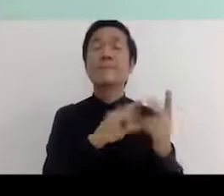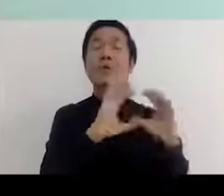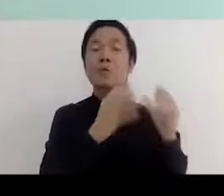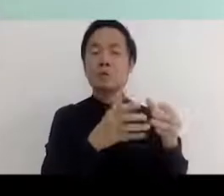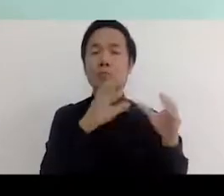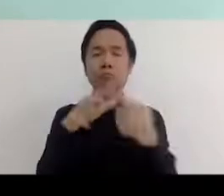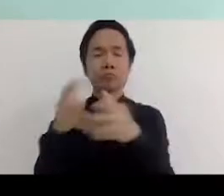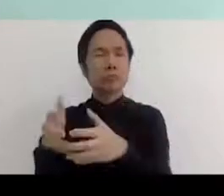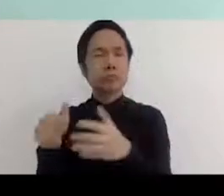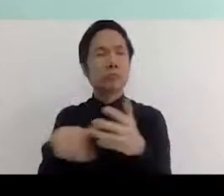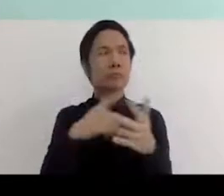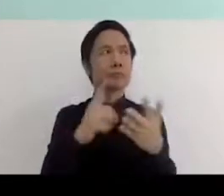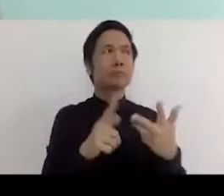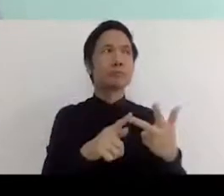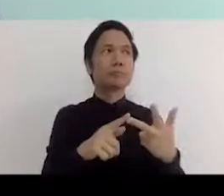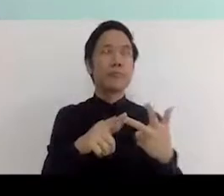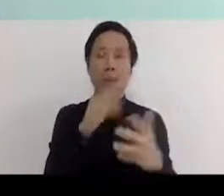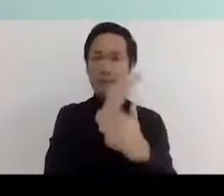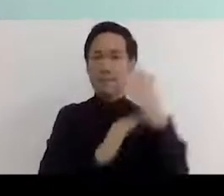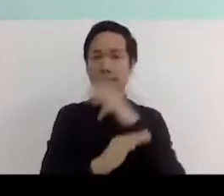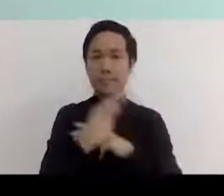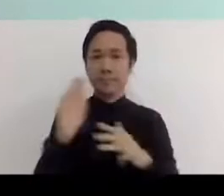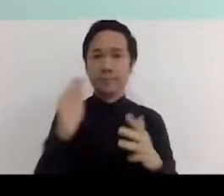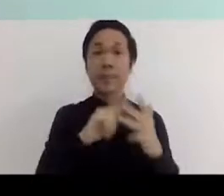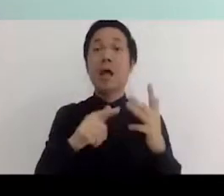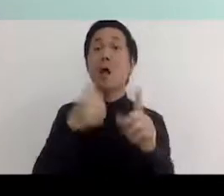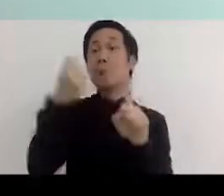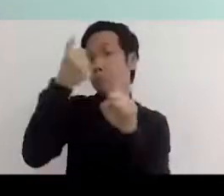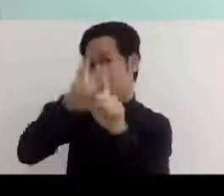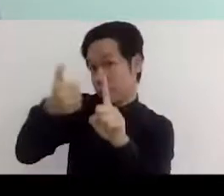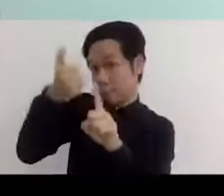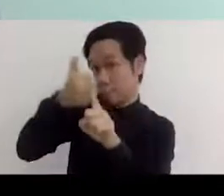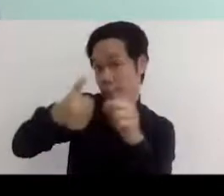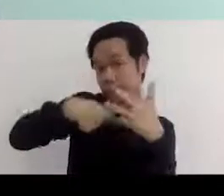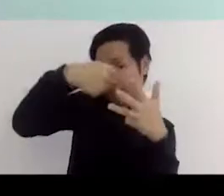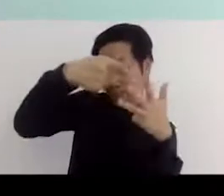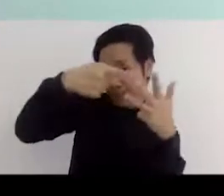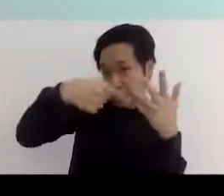So there was already some sort of connectivity, you know, even before the COVID-19 struck.